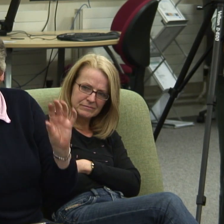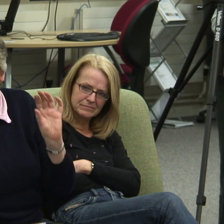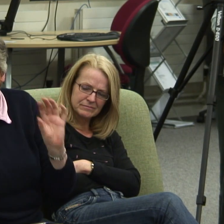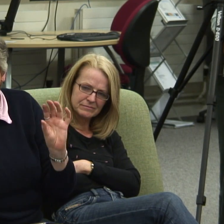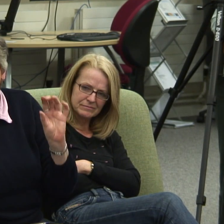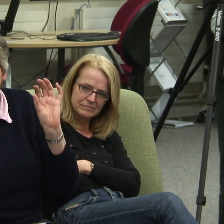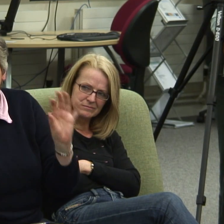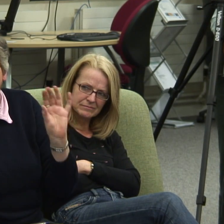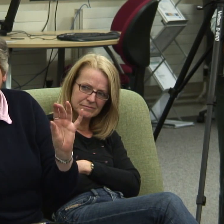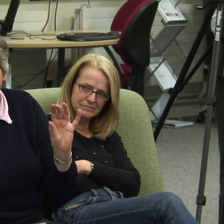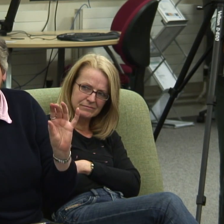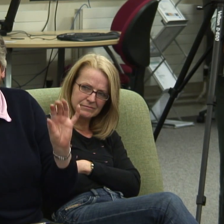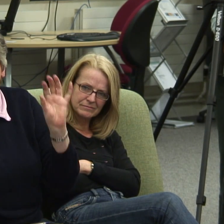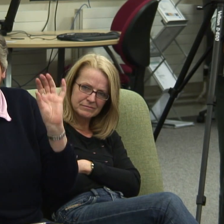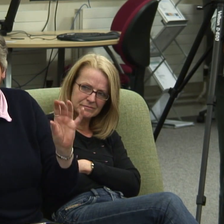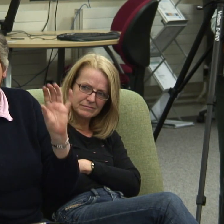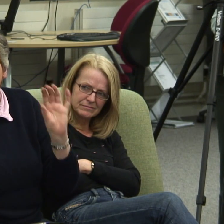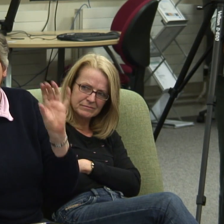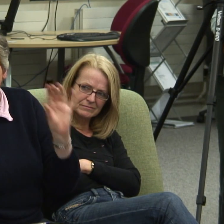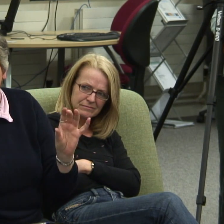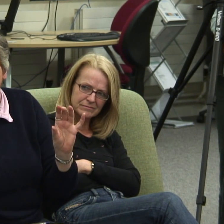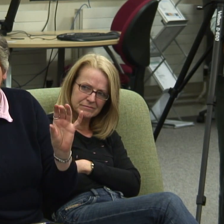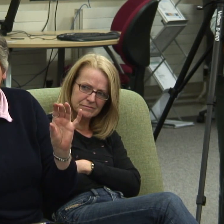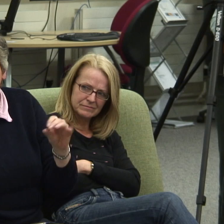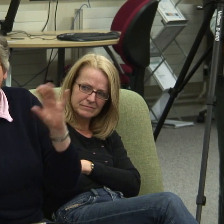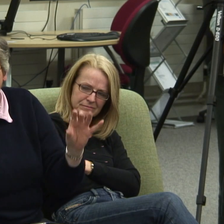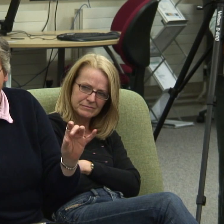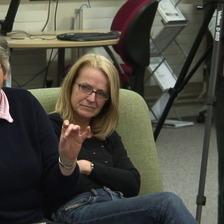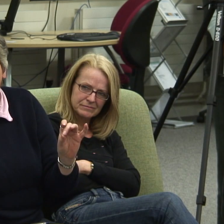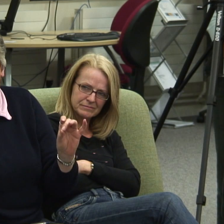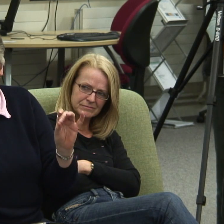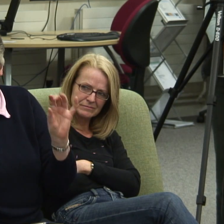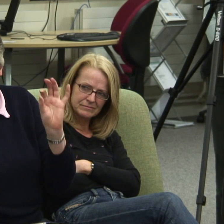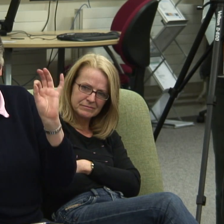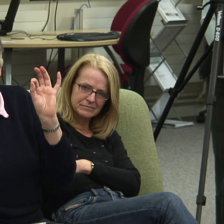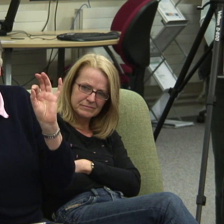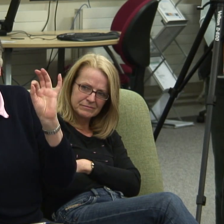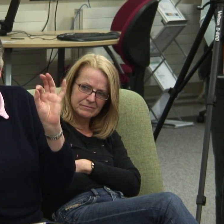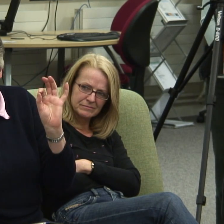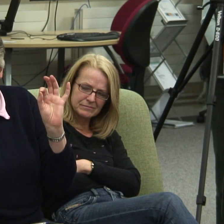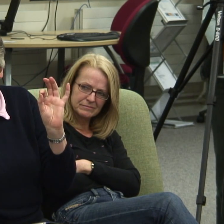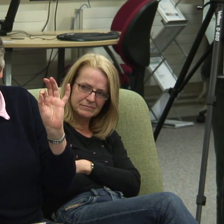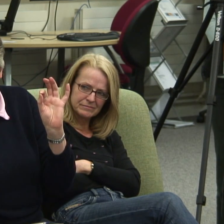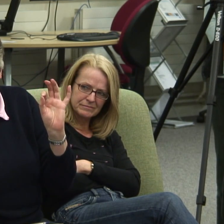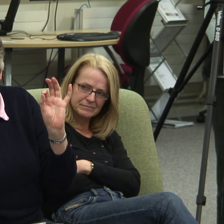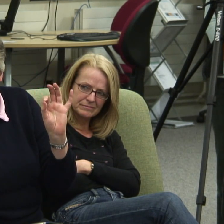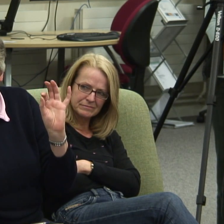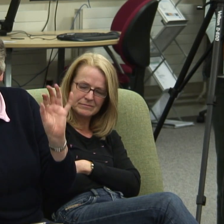mental illness is OK as long as you agree to have it. Now that doesn’t take into account